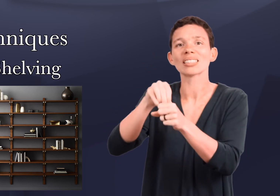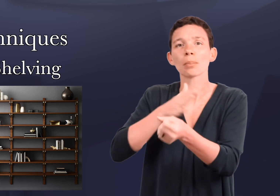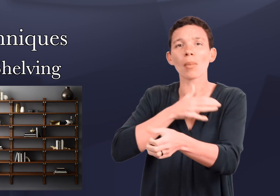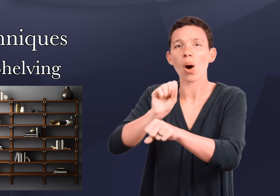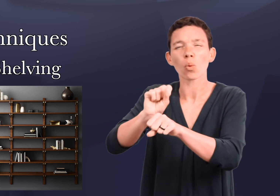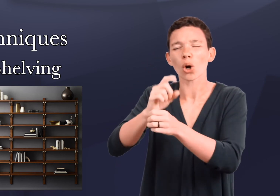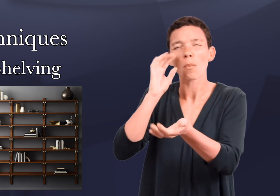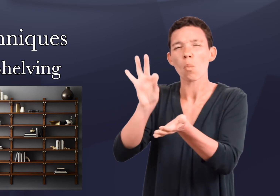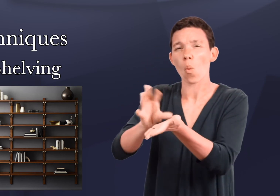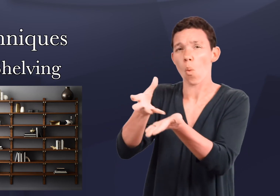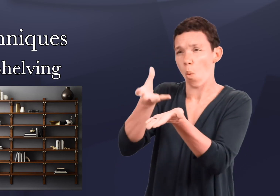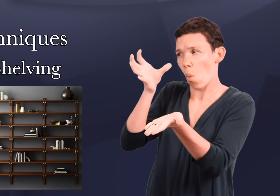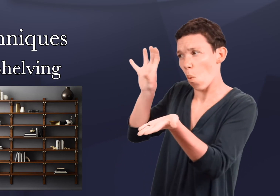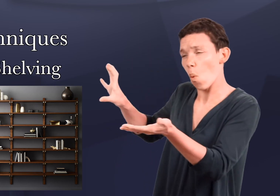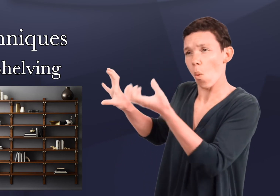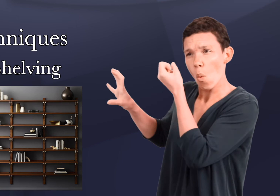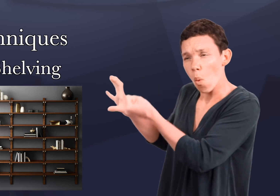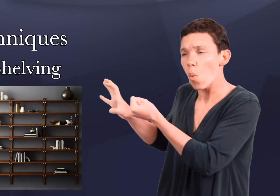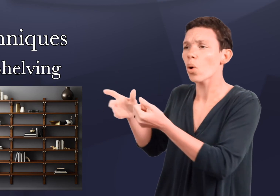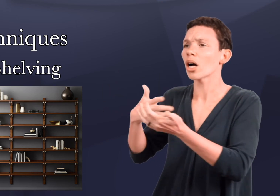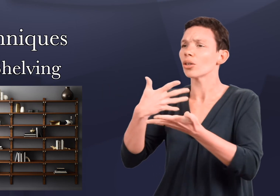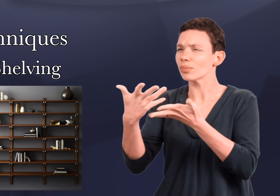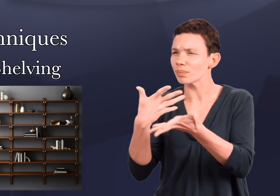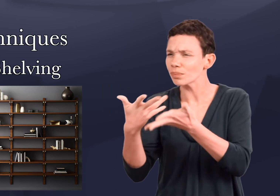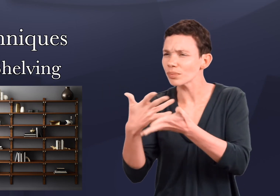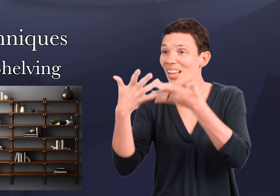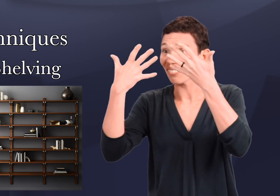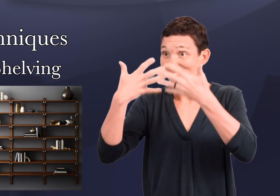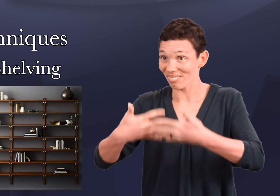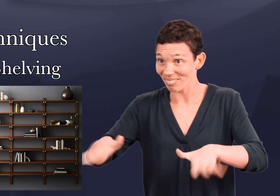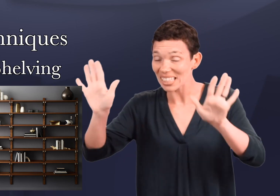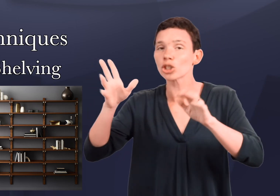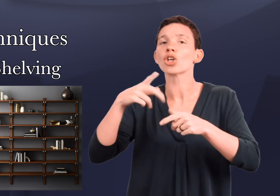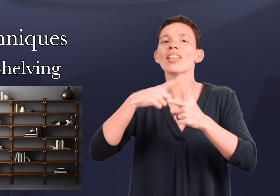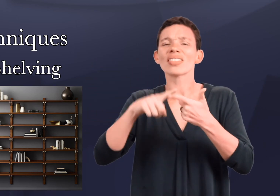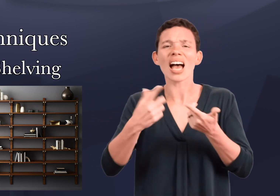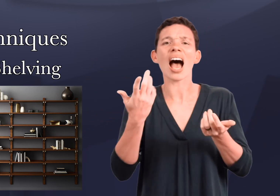So, I hold onto it on a shelf until I finish with the person that I'm working with.